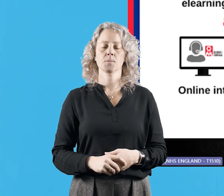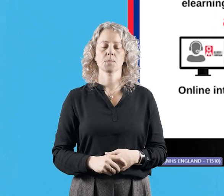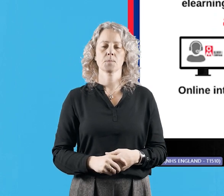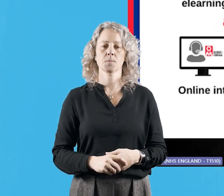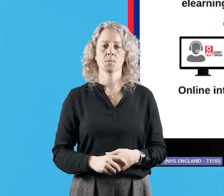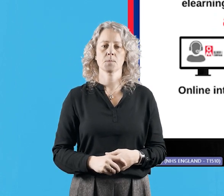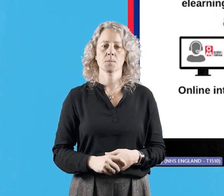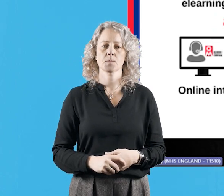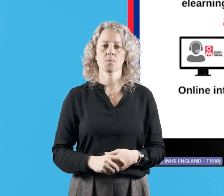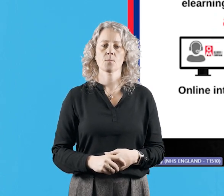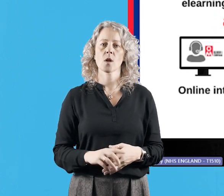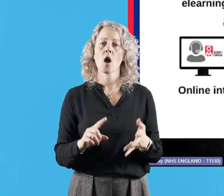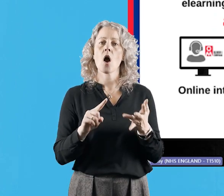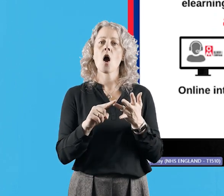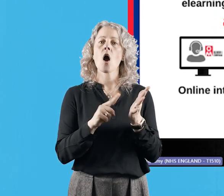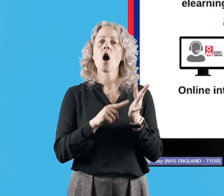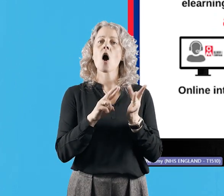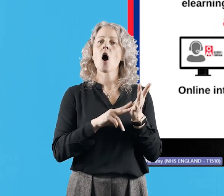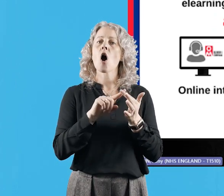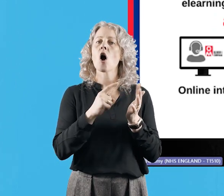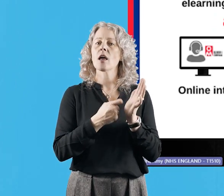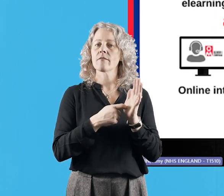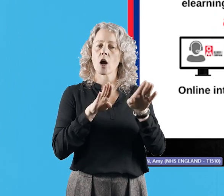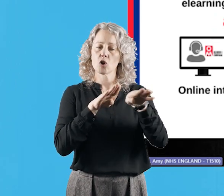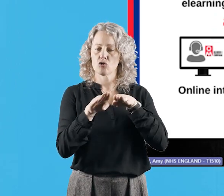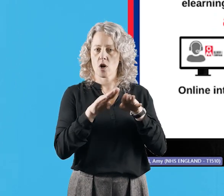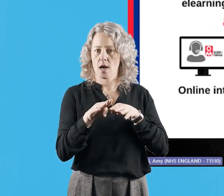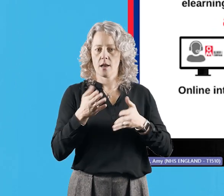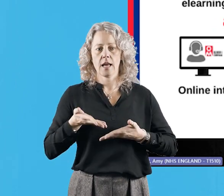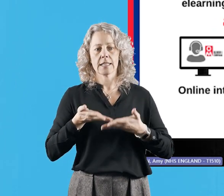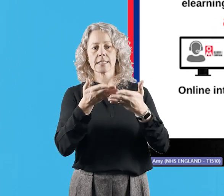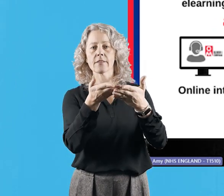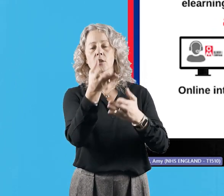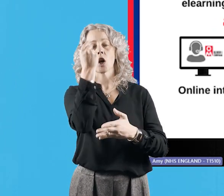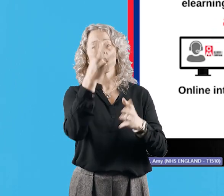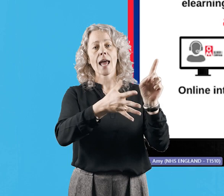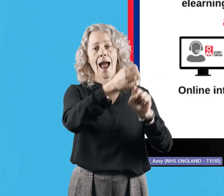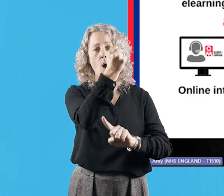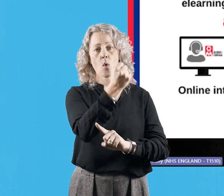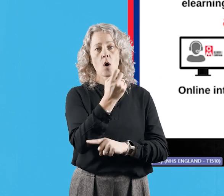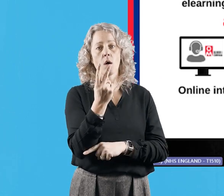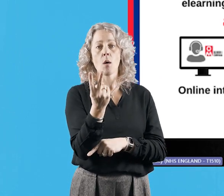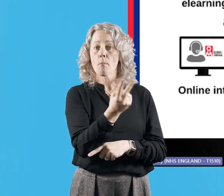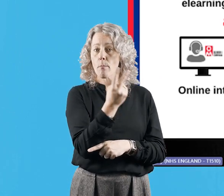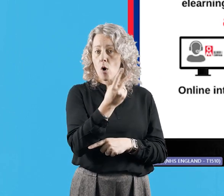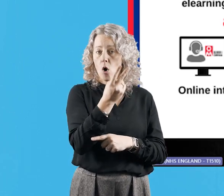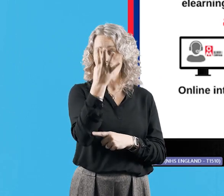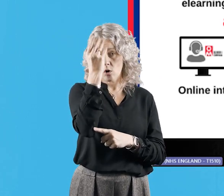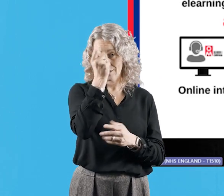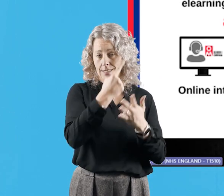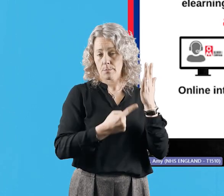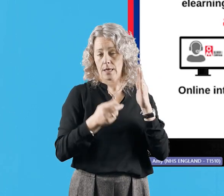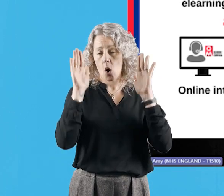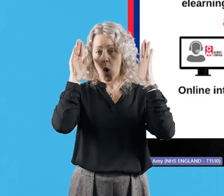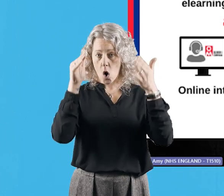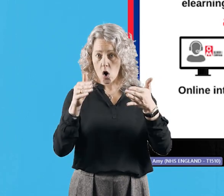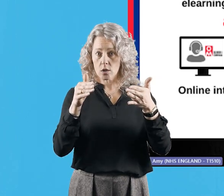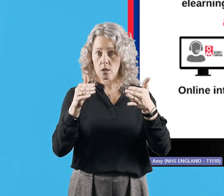So Oliver's training obviously delivers the learning outcomes on both learning disability and autism and provides that